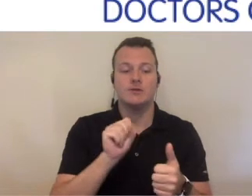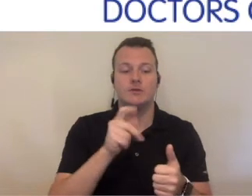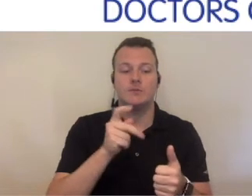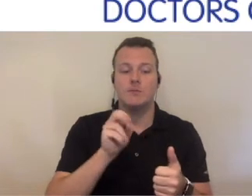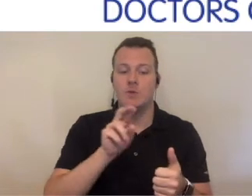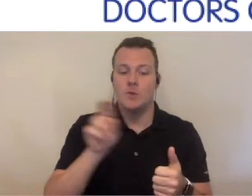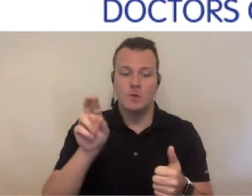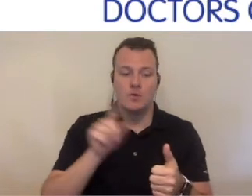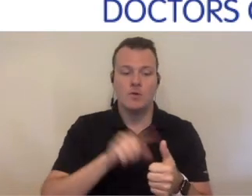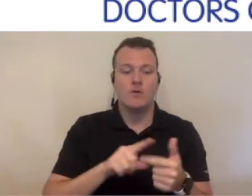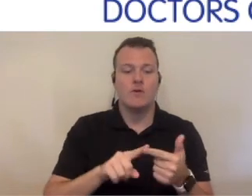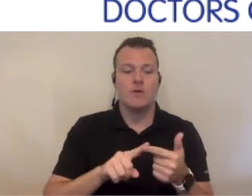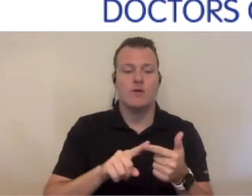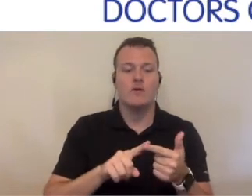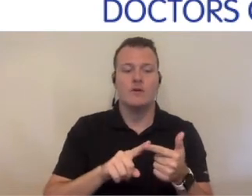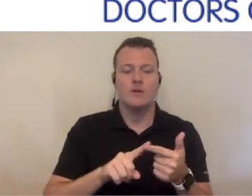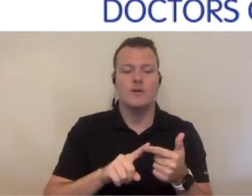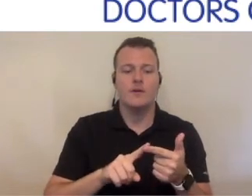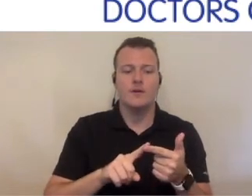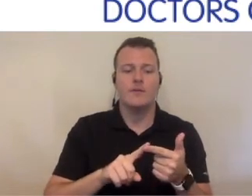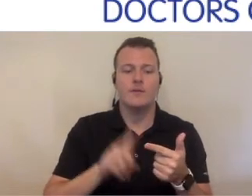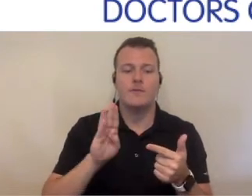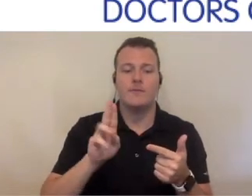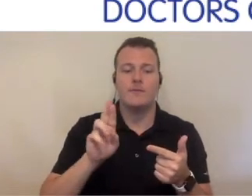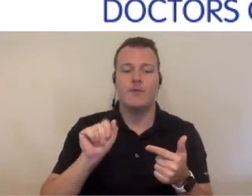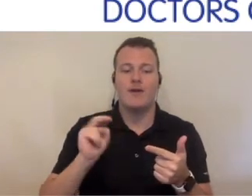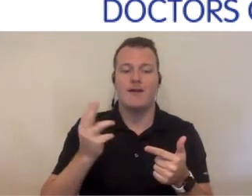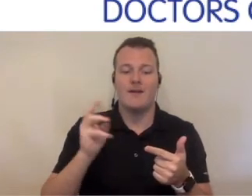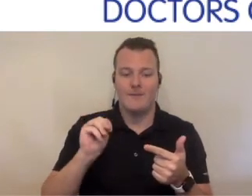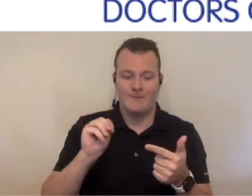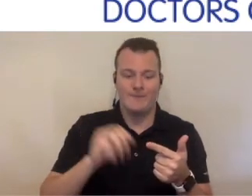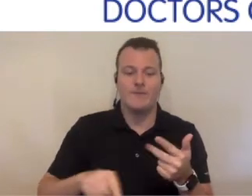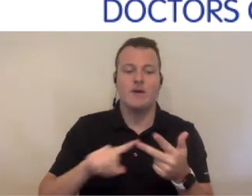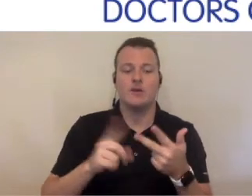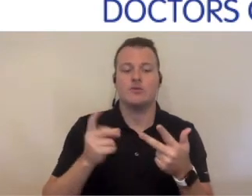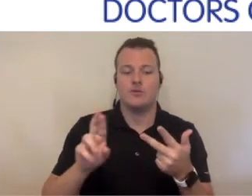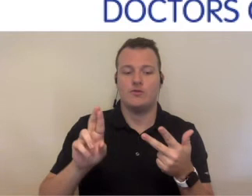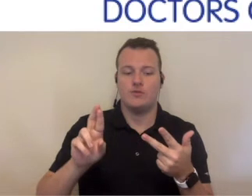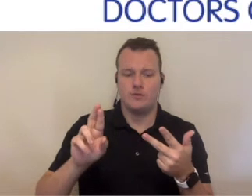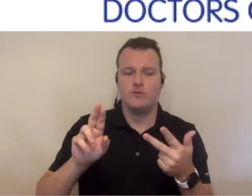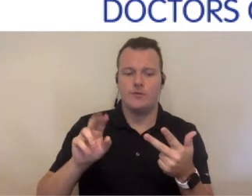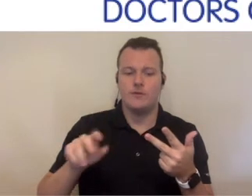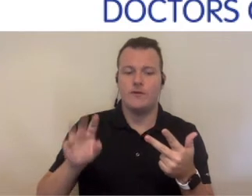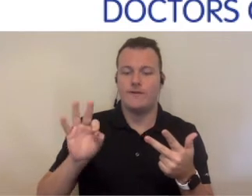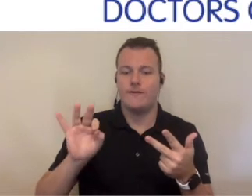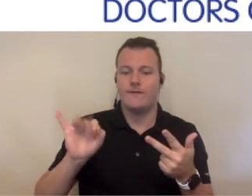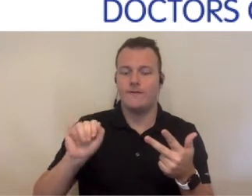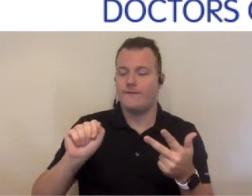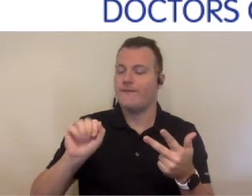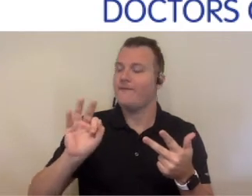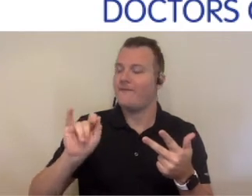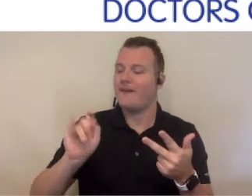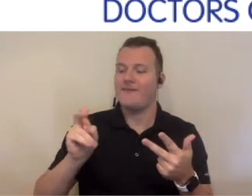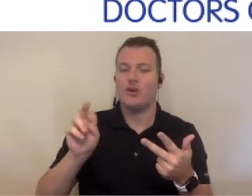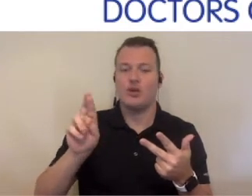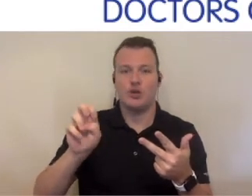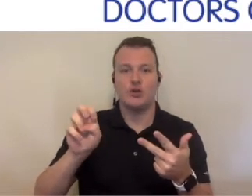Alicia Spoor, Dr. Audra Branham, and Dr. Rachel Megan Saskia. I already forgot